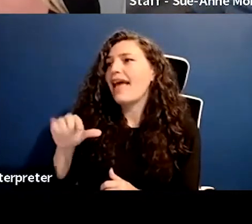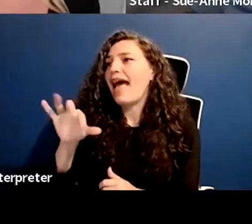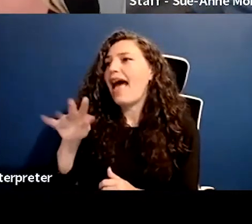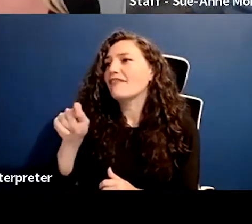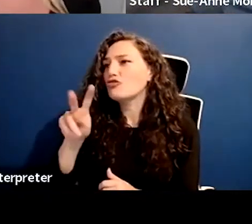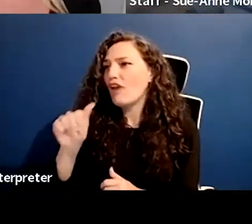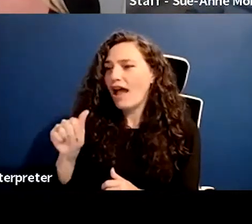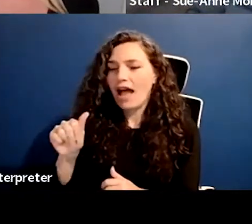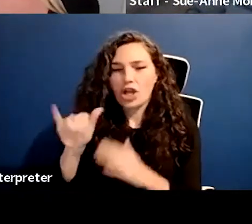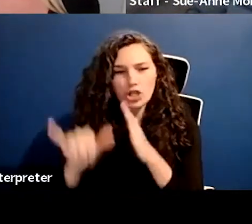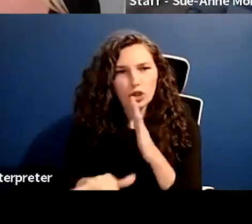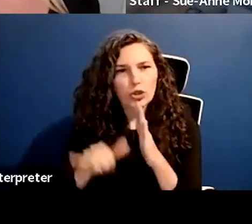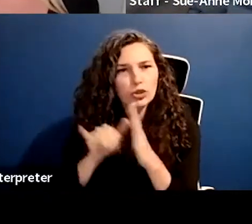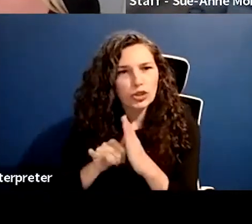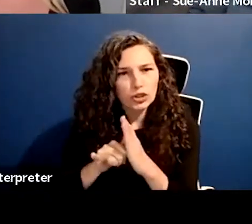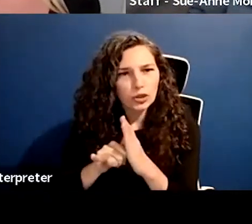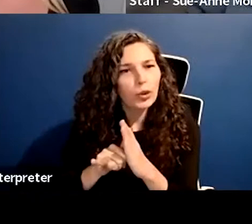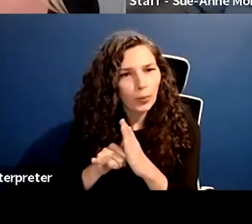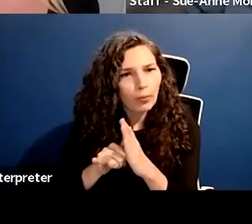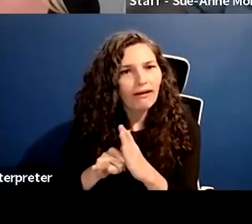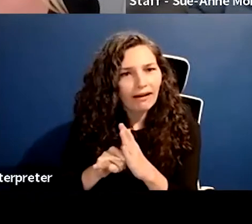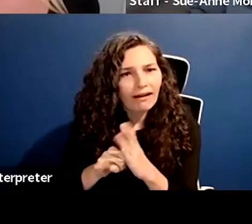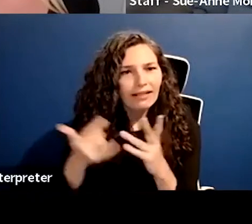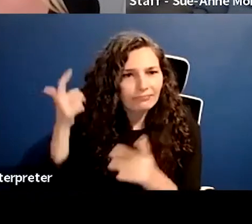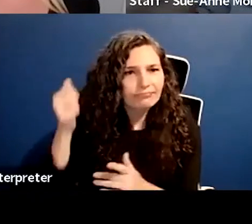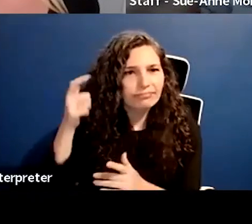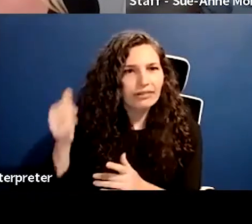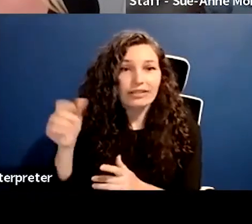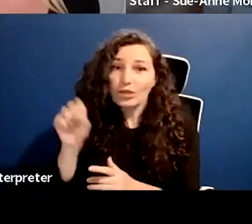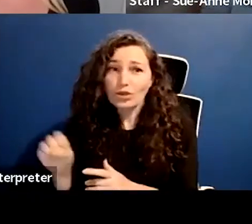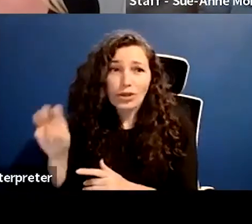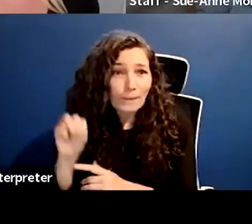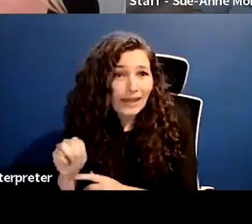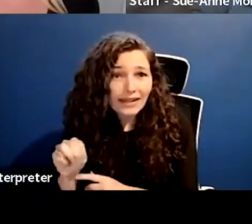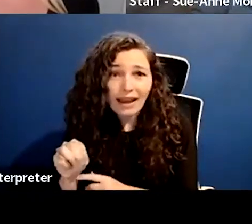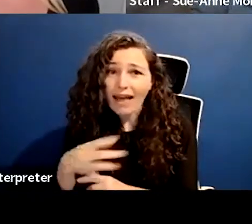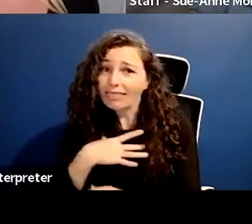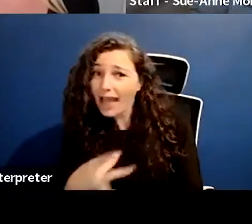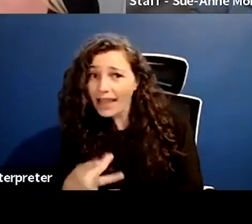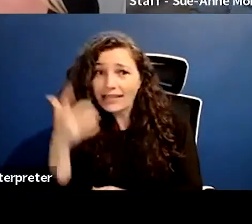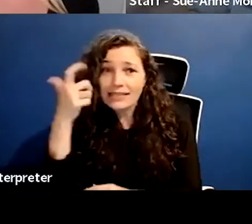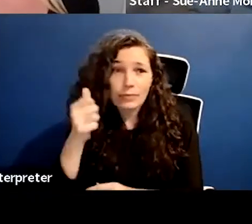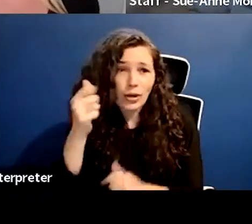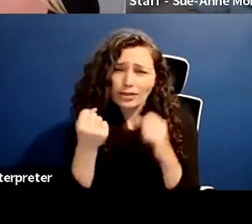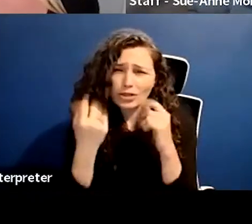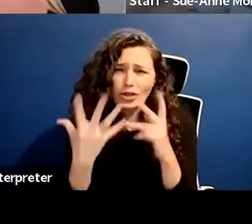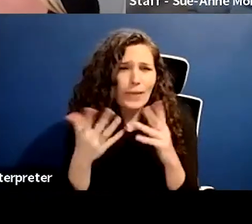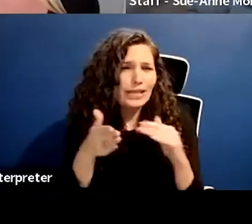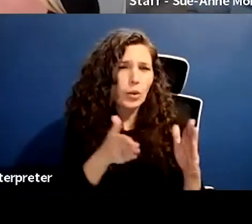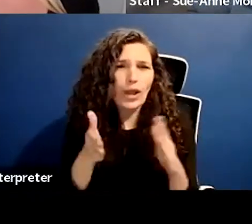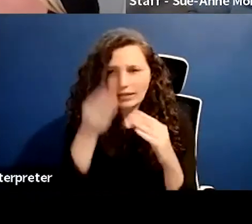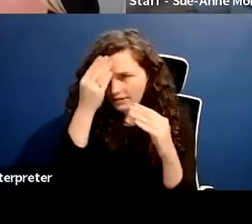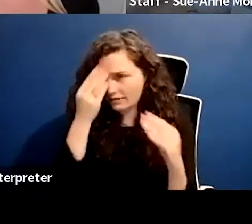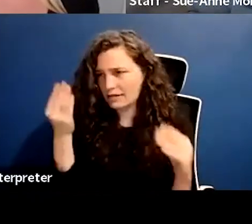like and subscribe, lots of different ways to get the information out there. And I, Matt, I love that because you know, I've, I tell members all the time,